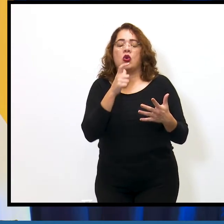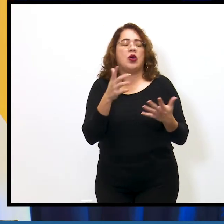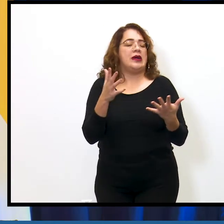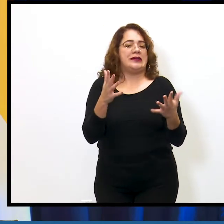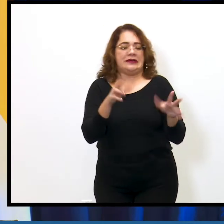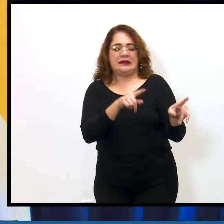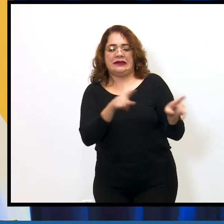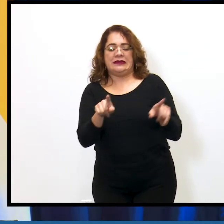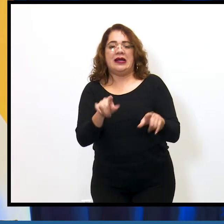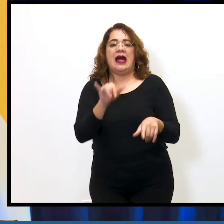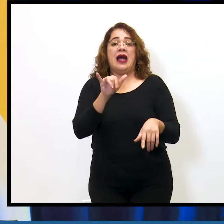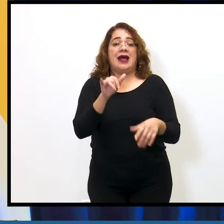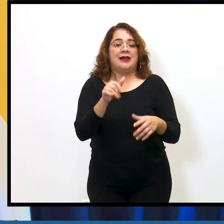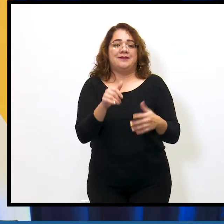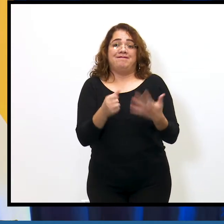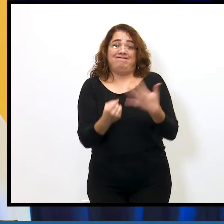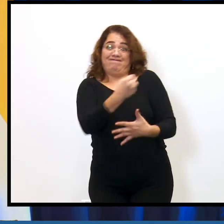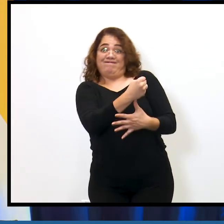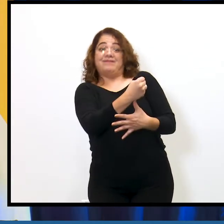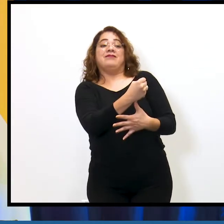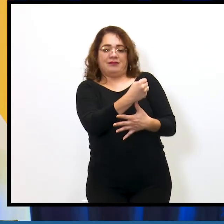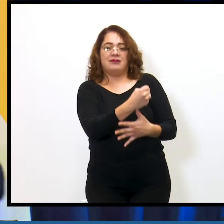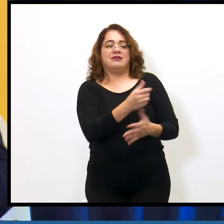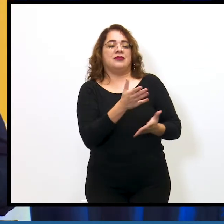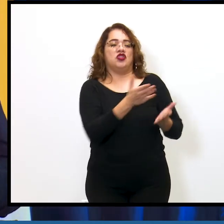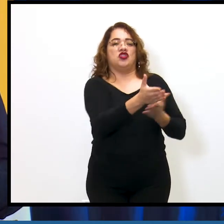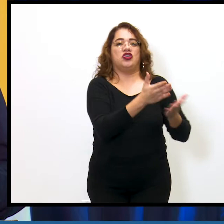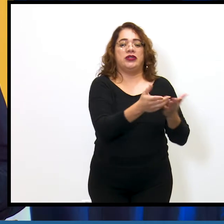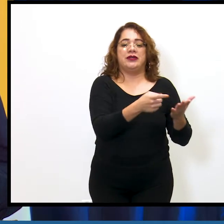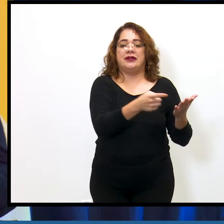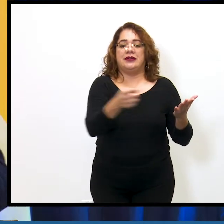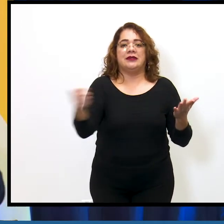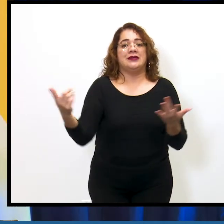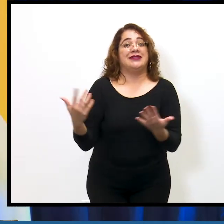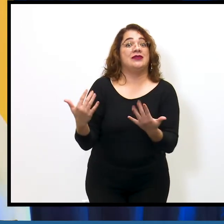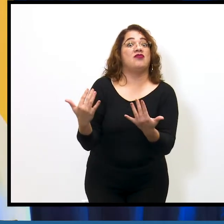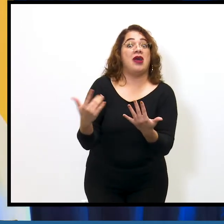want to end up and so I think that you're, you're reading about this in the press and in the media.